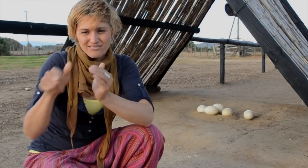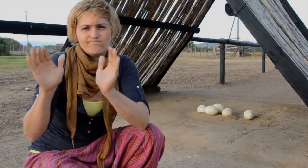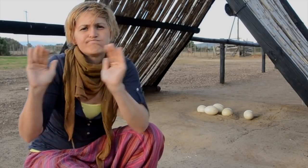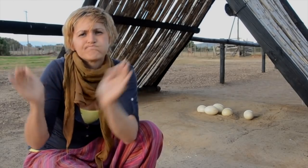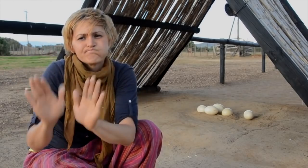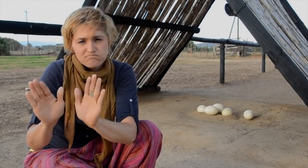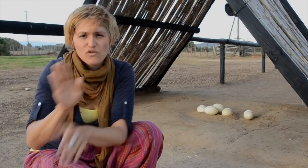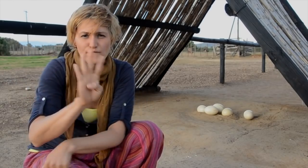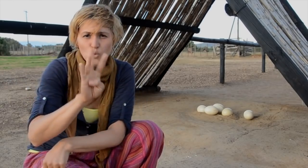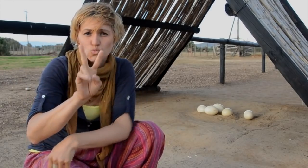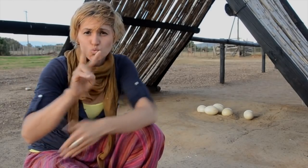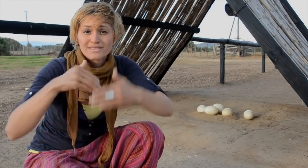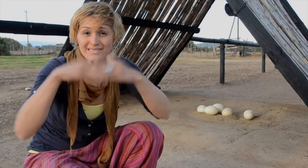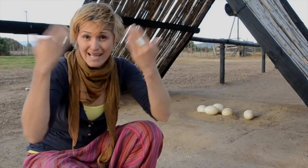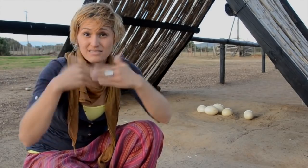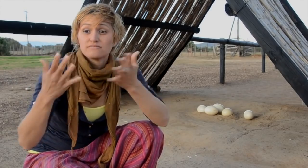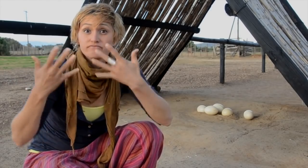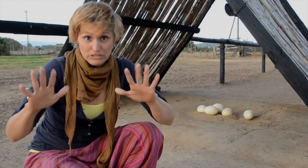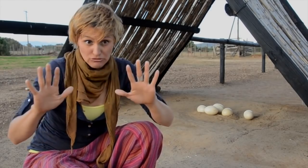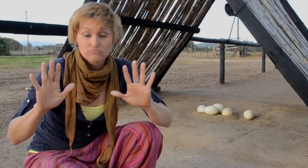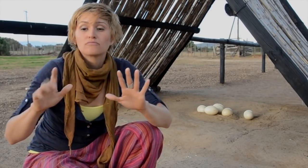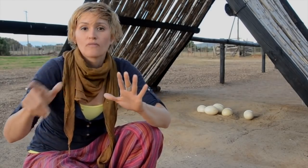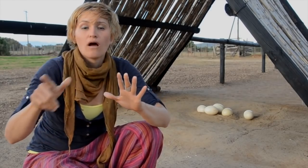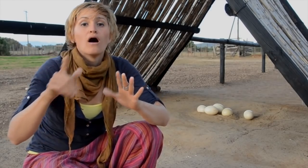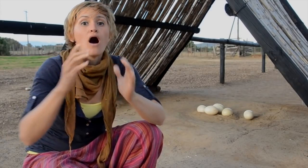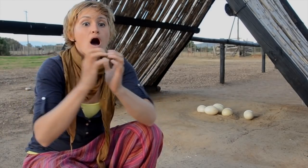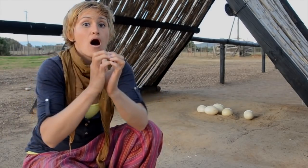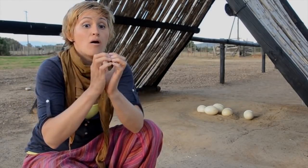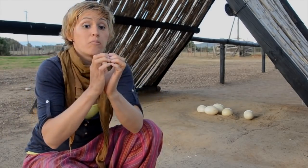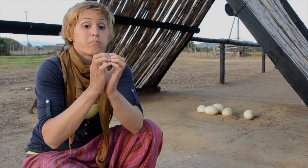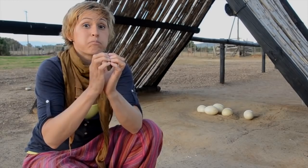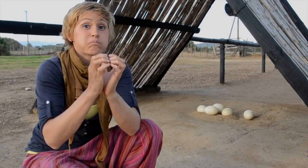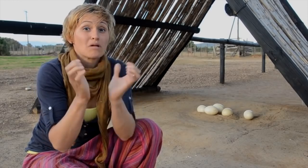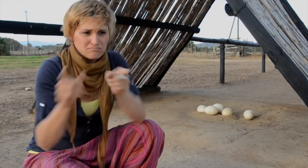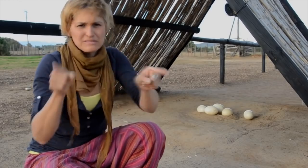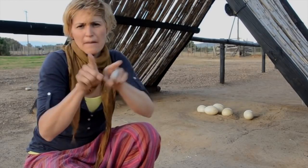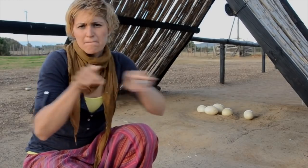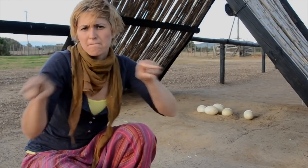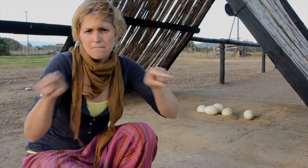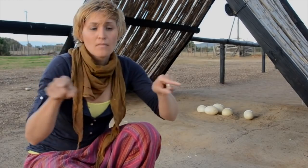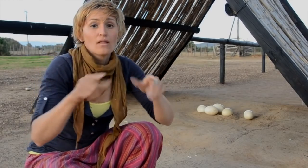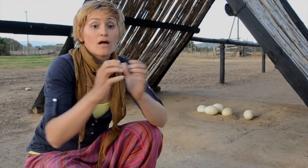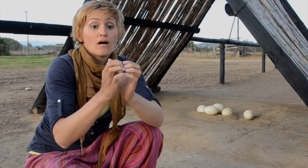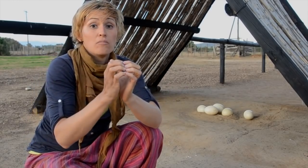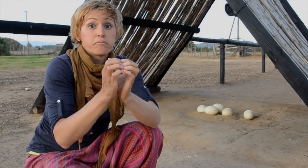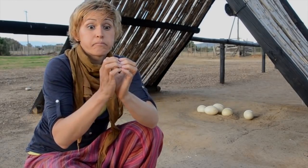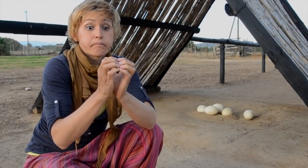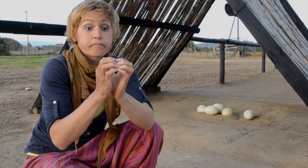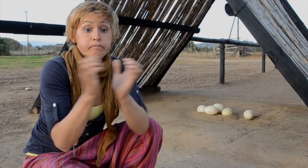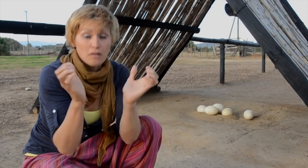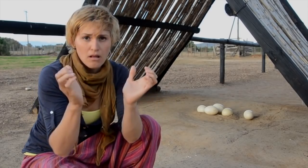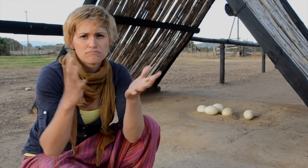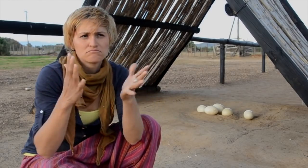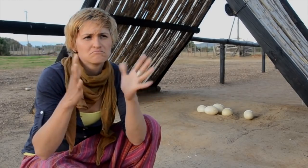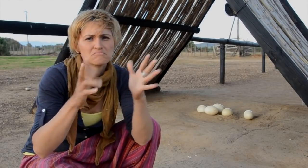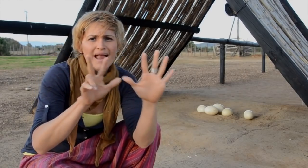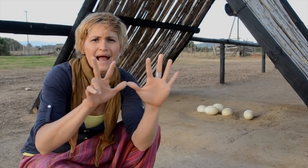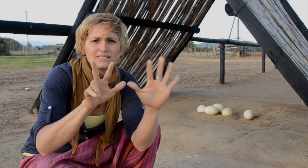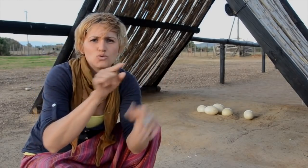After the incubating period is finished in 42